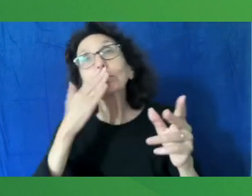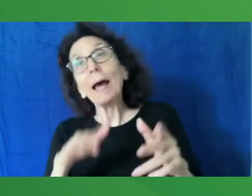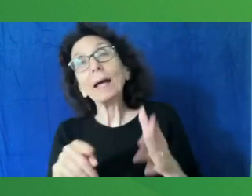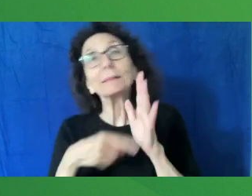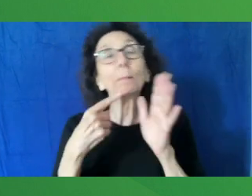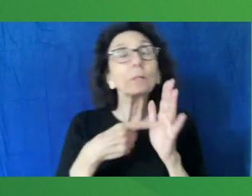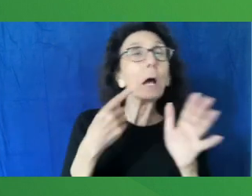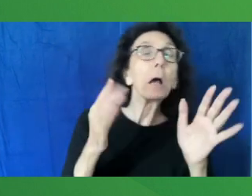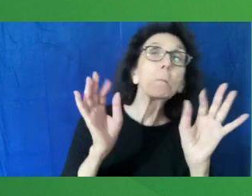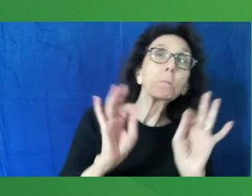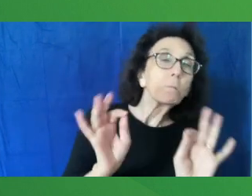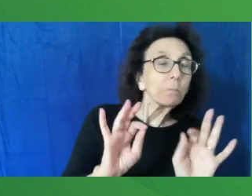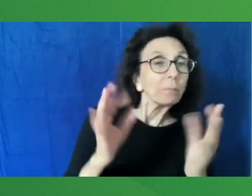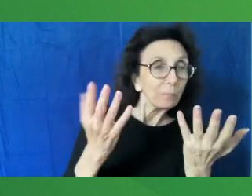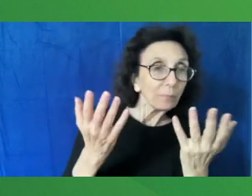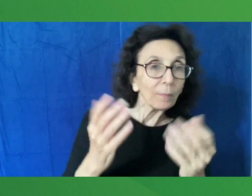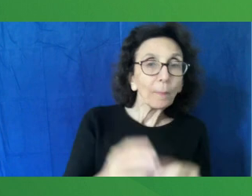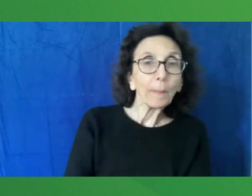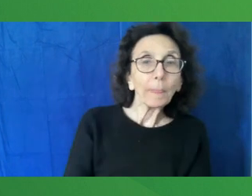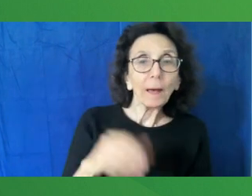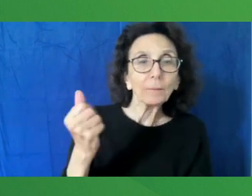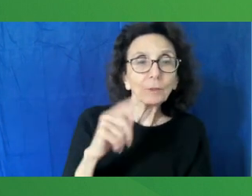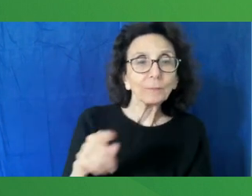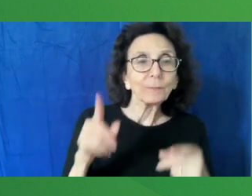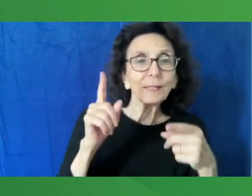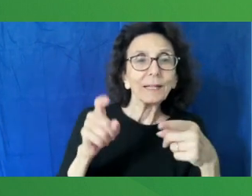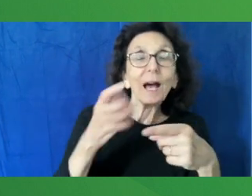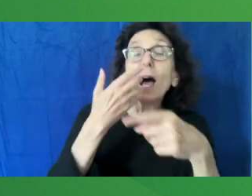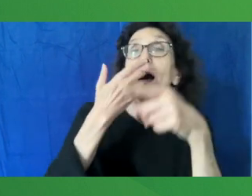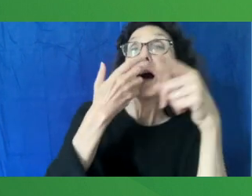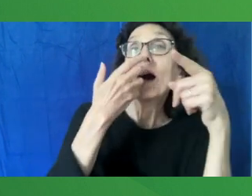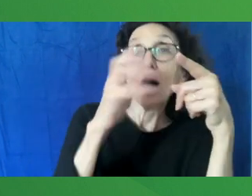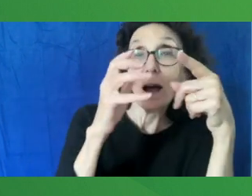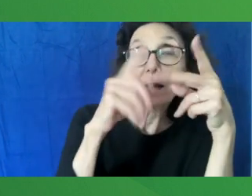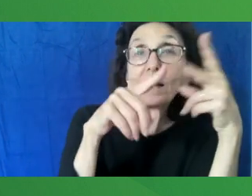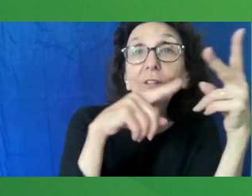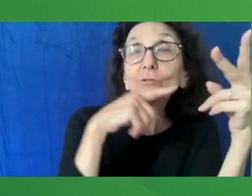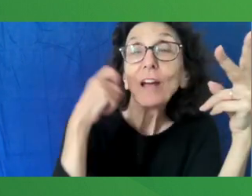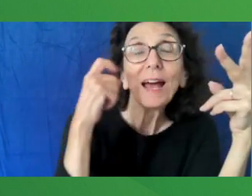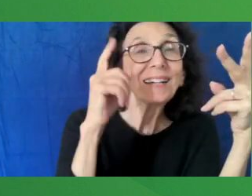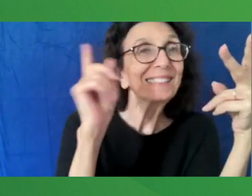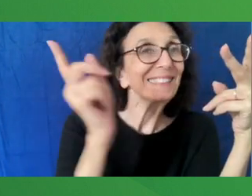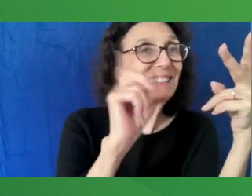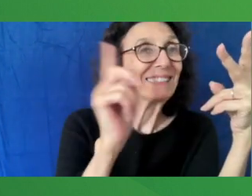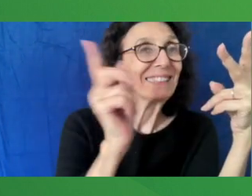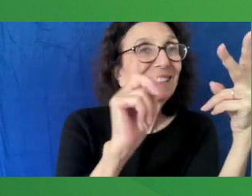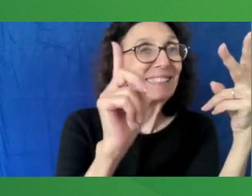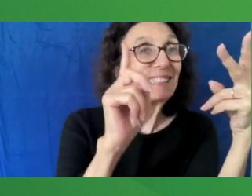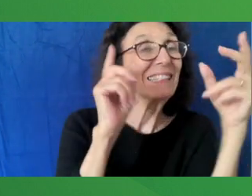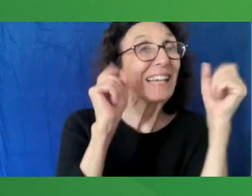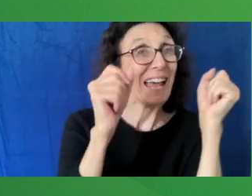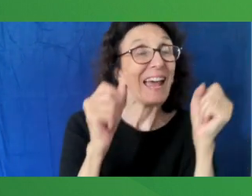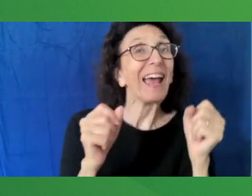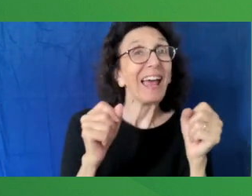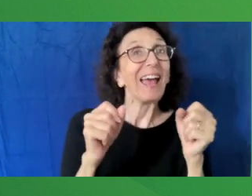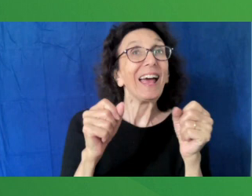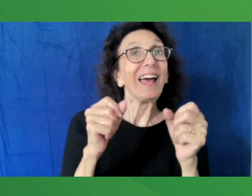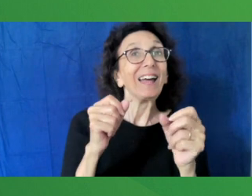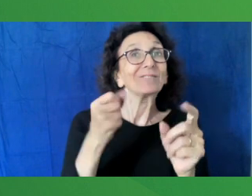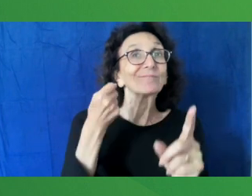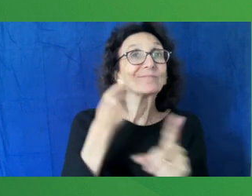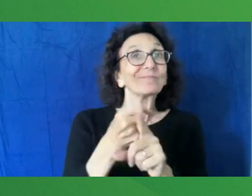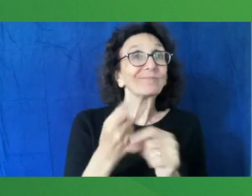Another person is saying, yeah, hot and dry is not, that's the time when fires might happen.